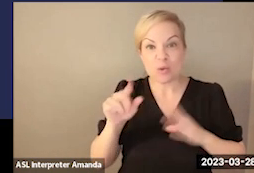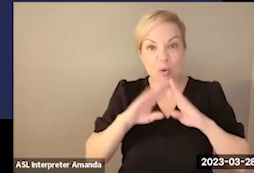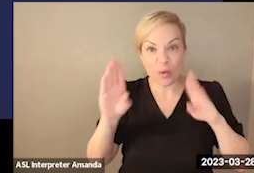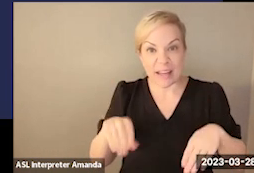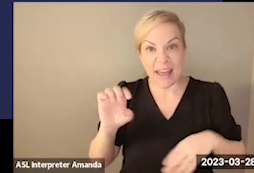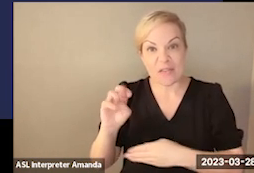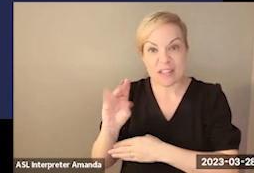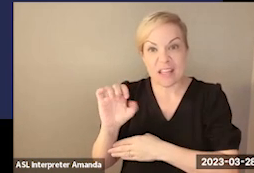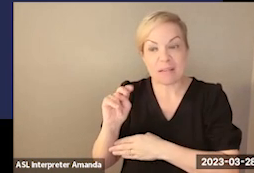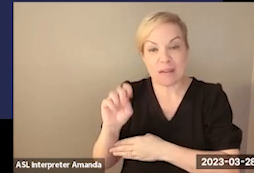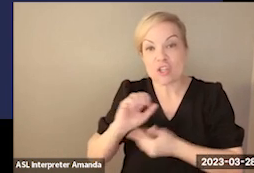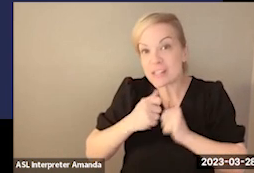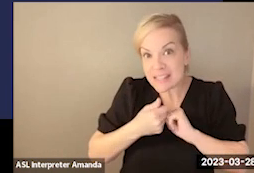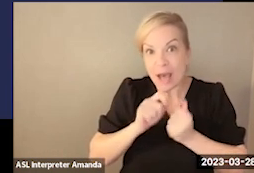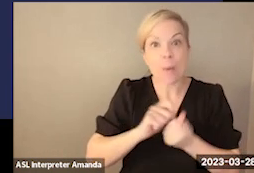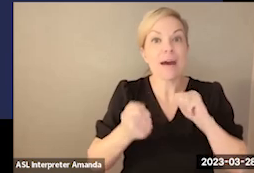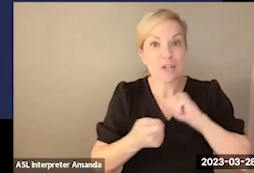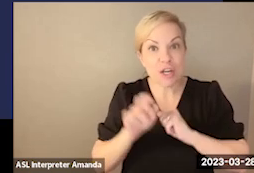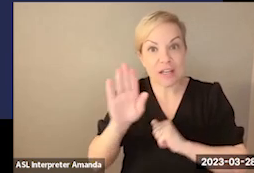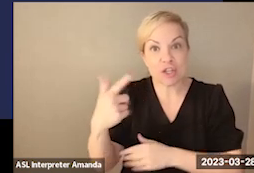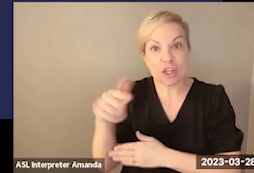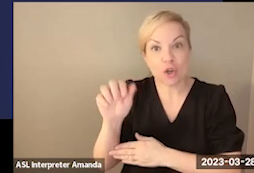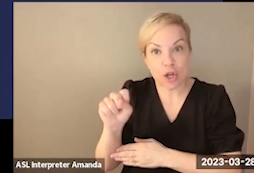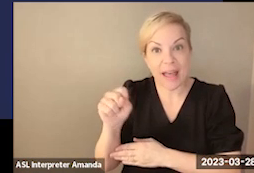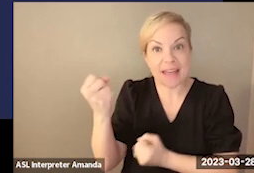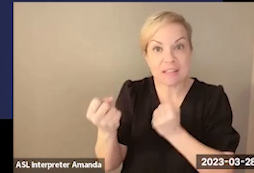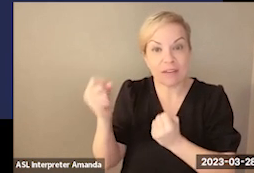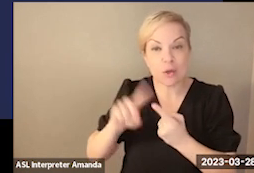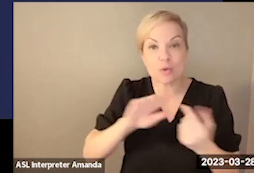Debbie Stine, Science & Technology Policy Academy: changing changing your gas and vehicles to say hybrid vehicles instead.